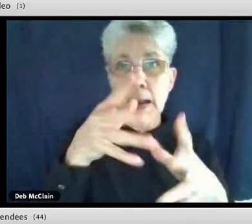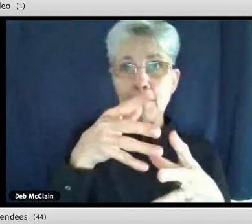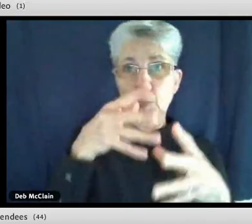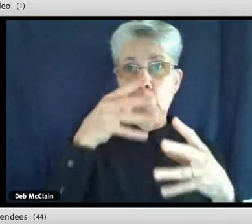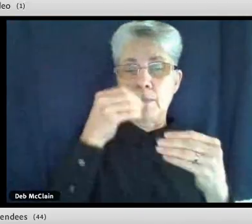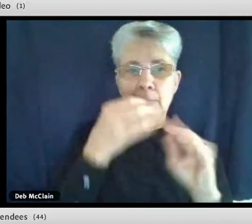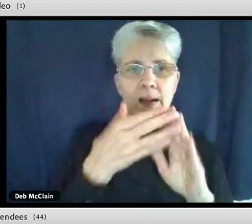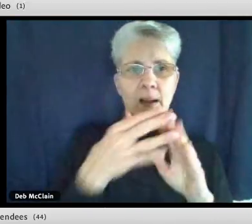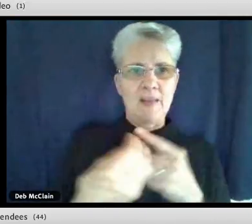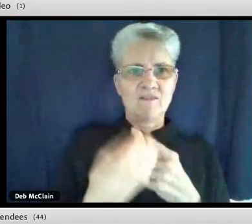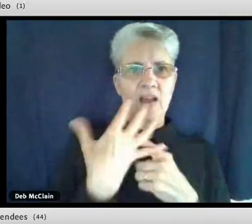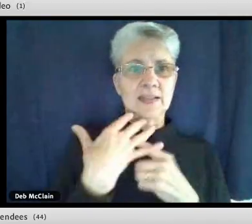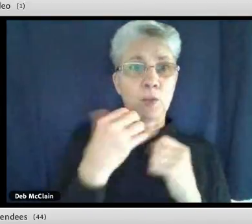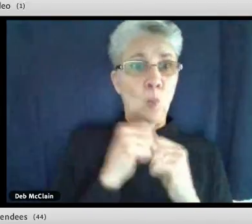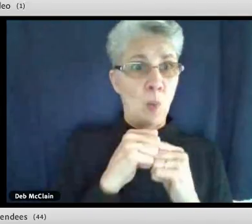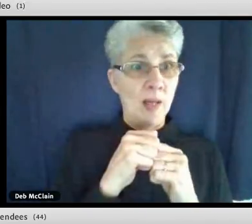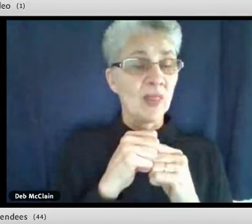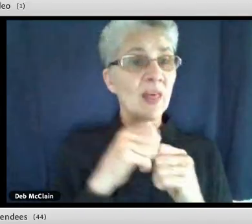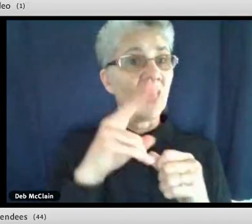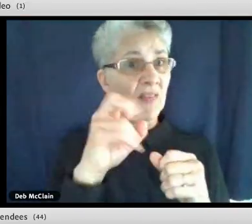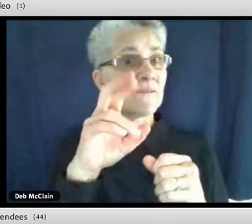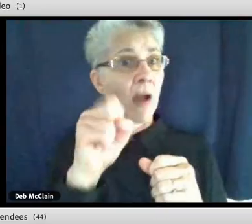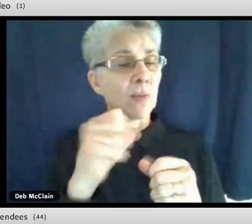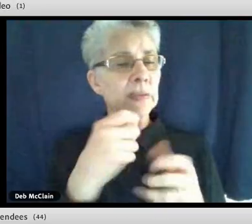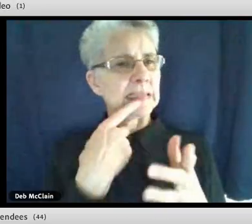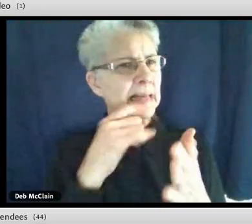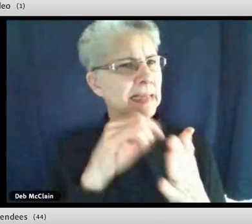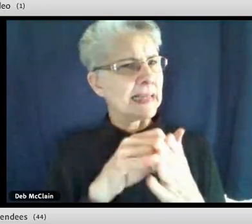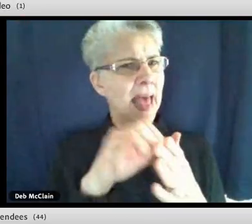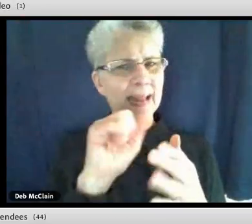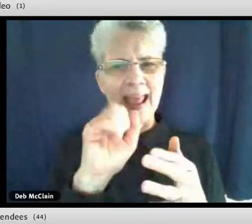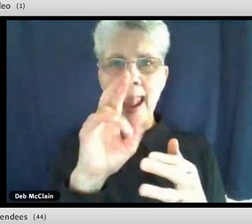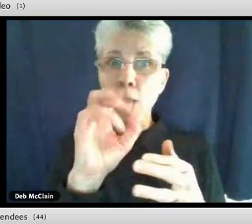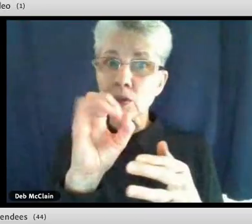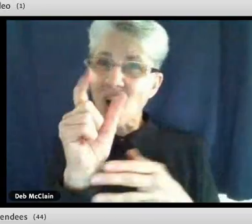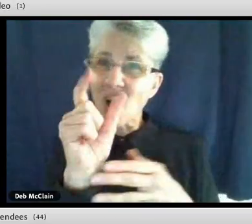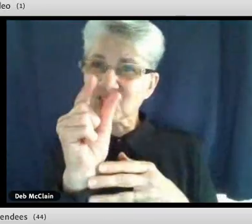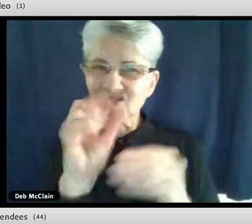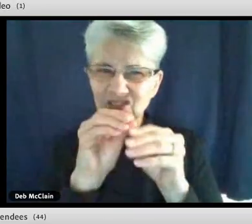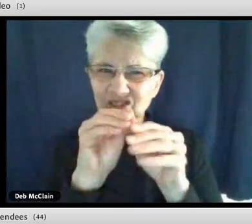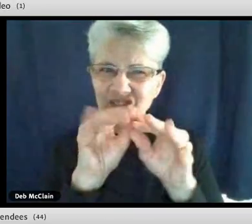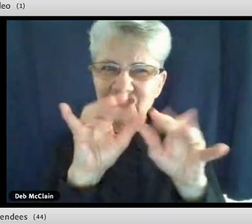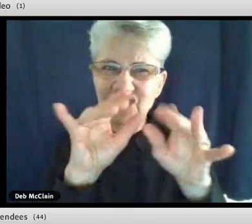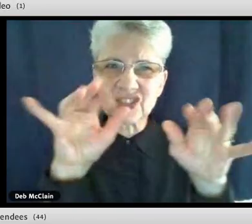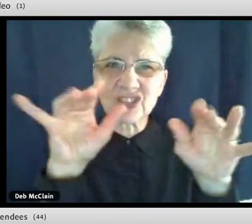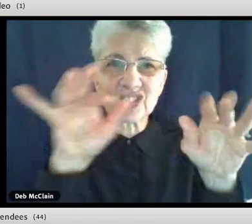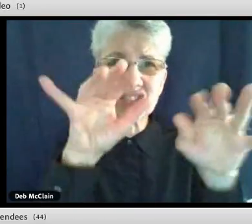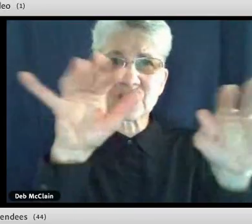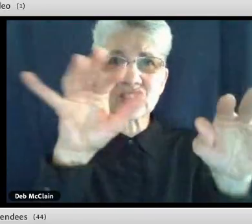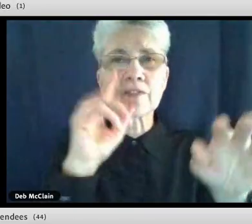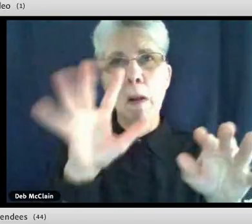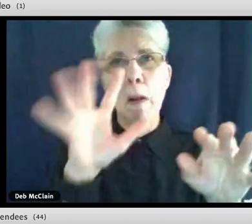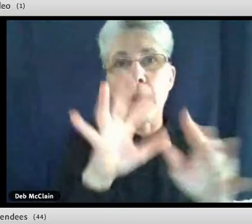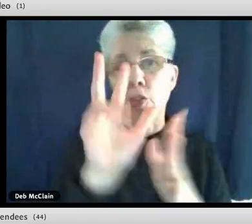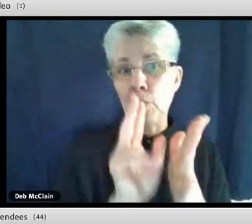and become infected with the virus, and they say that aerosol coronavirus can remain up into the air for about 3 hours.